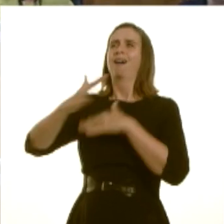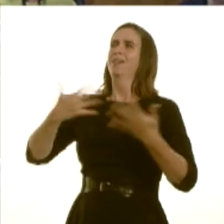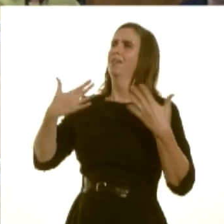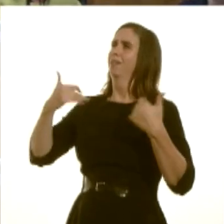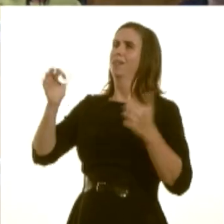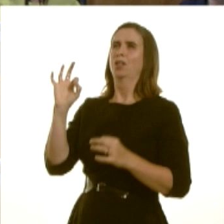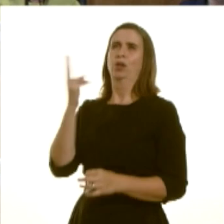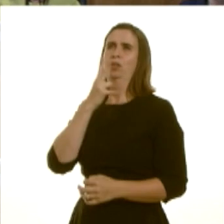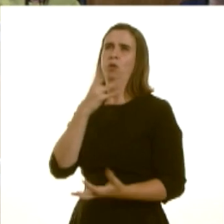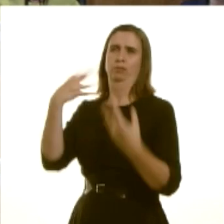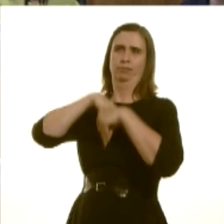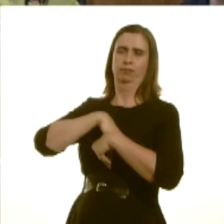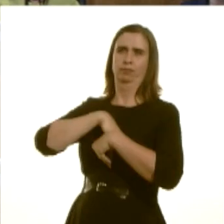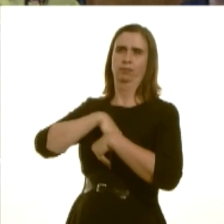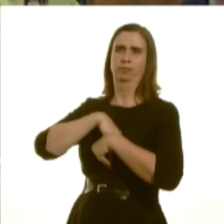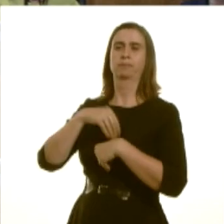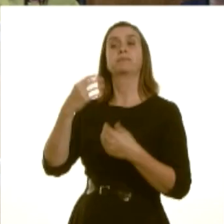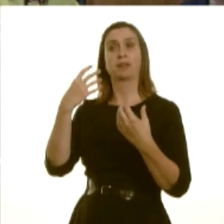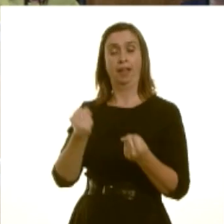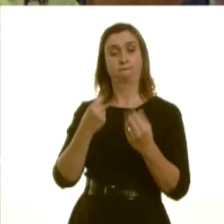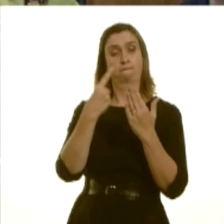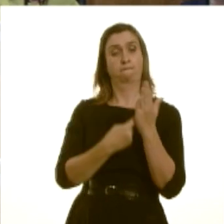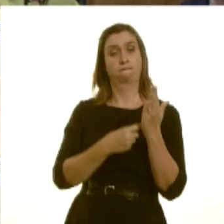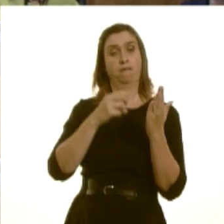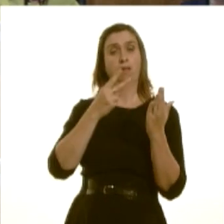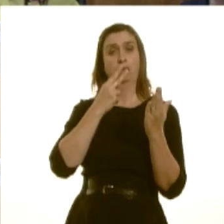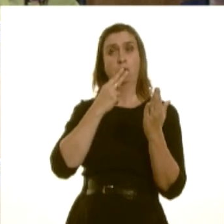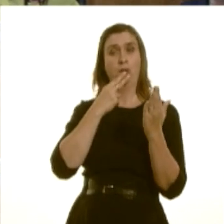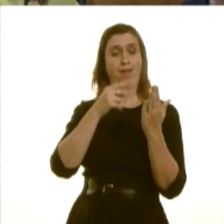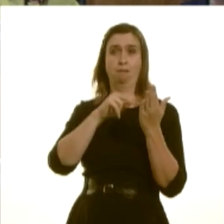control action plan includes a number of measures to protect children from passive smoking.